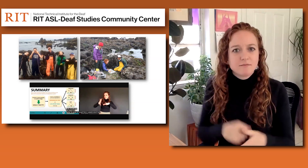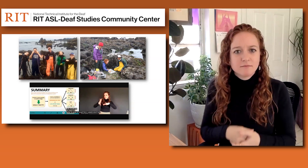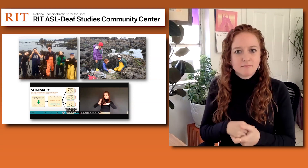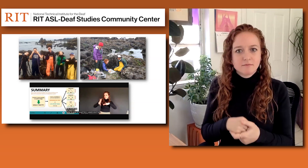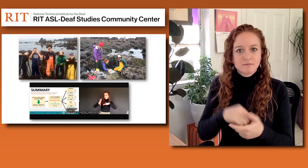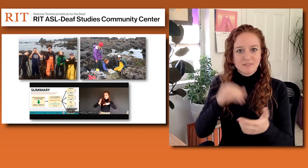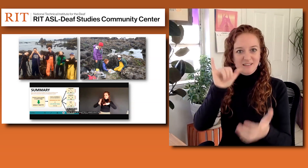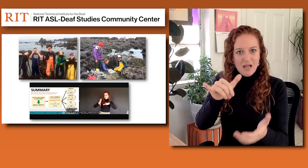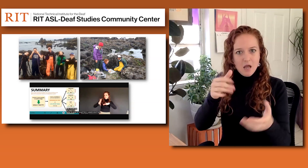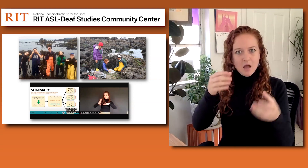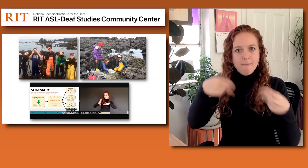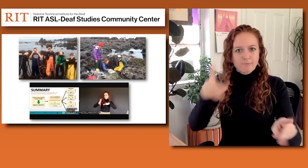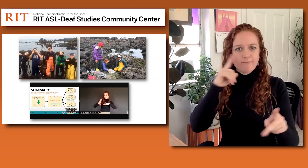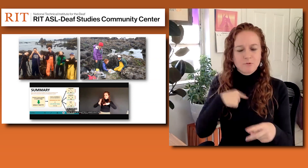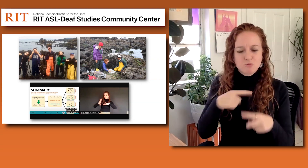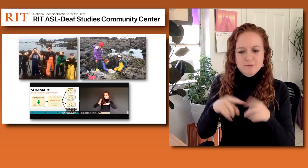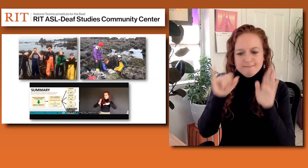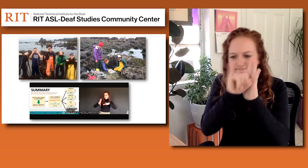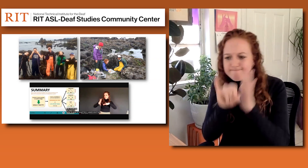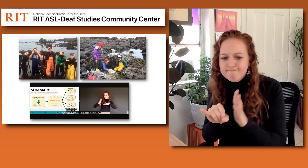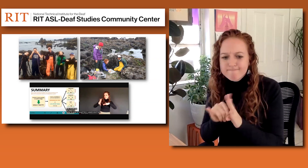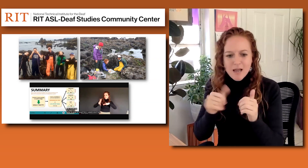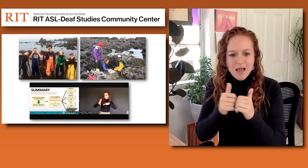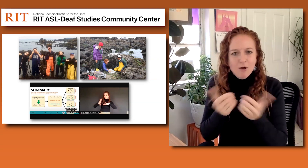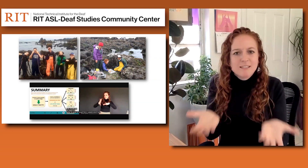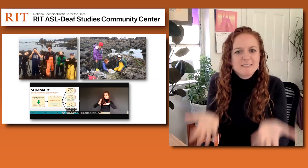to practice my academic, scientific ASL